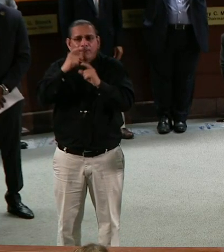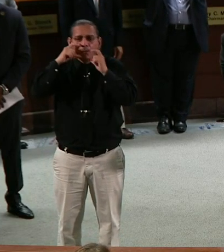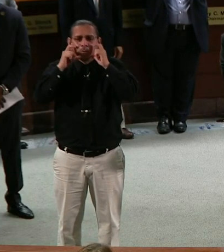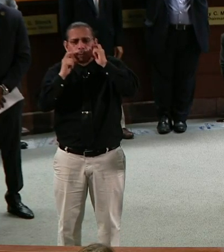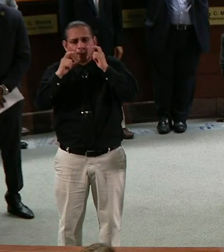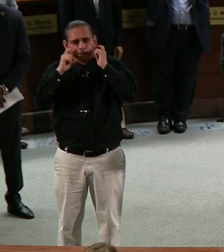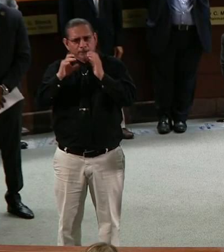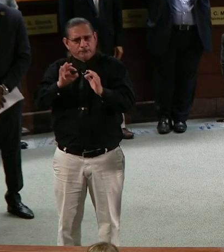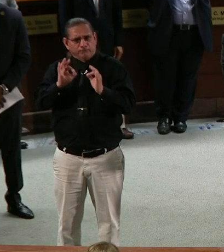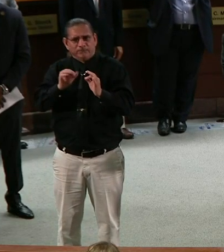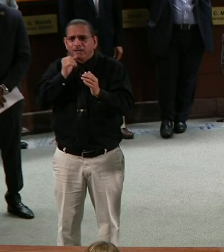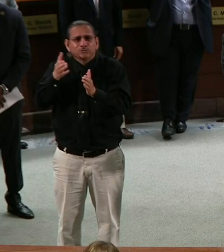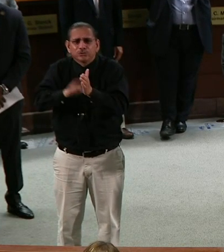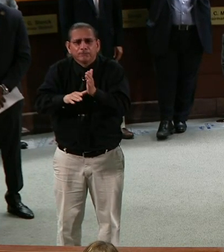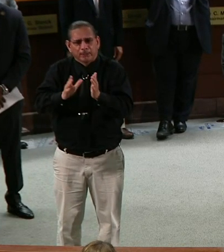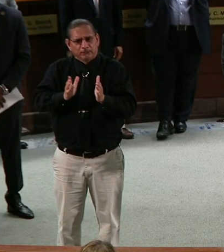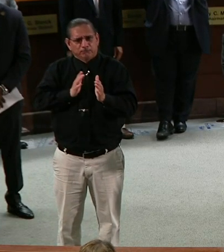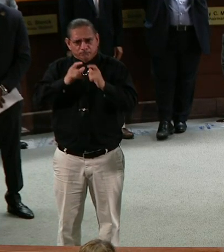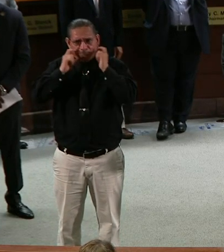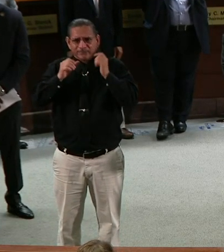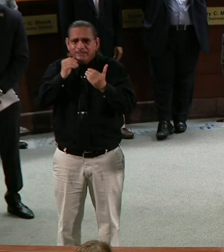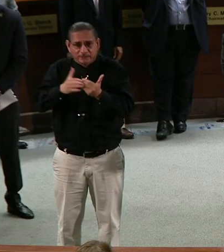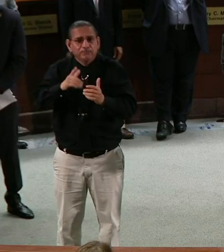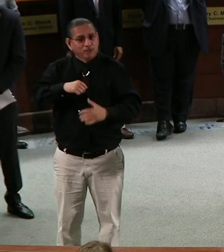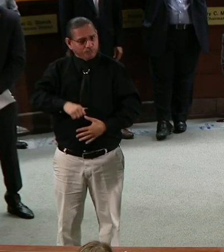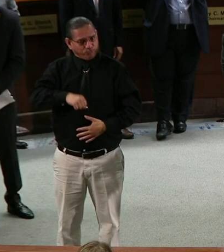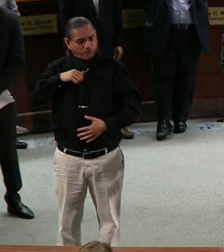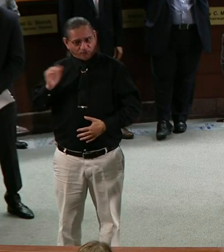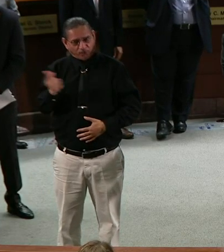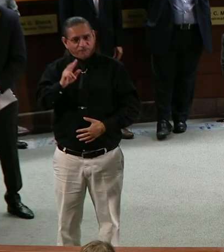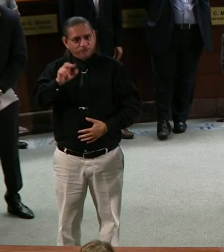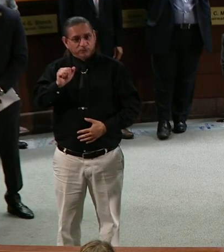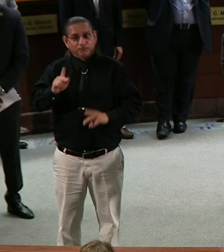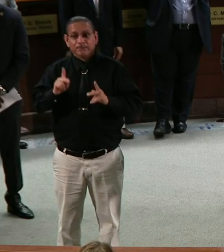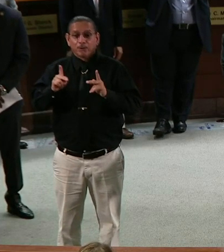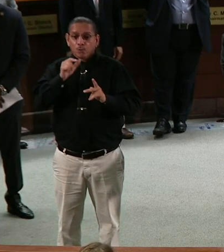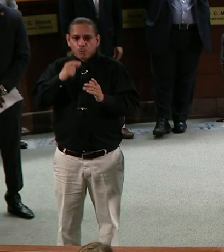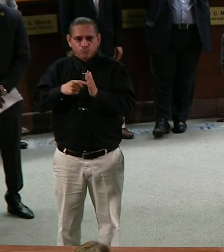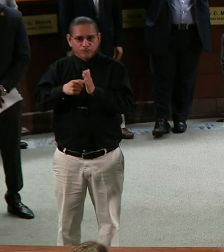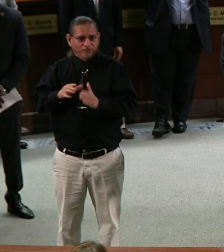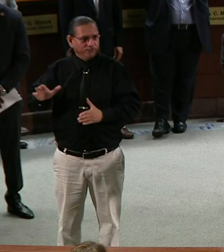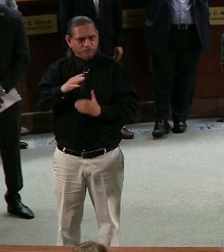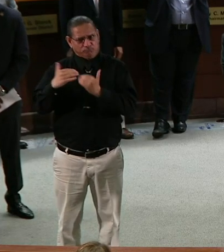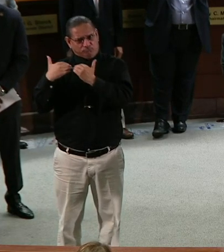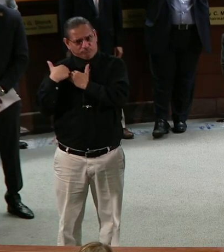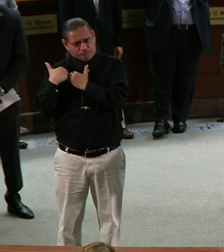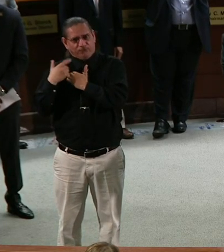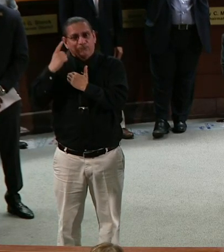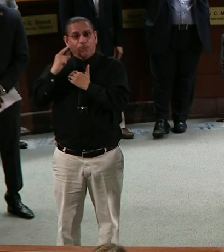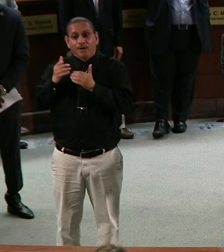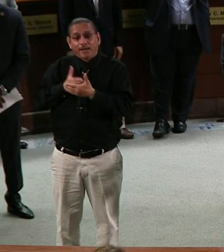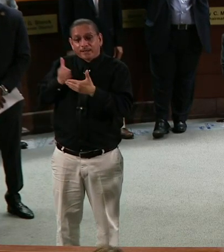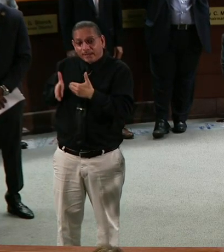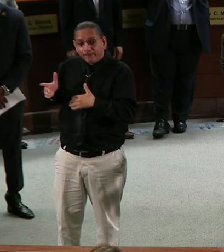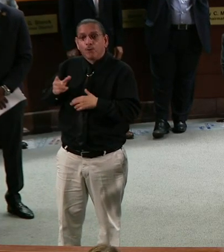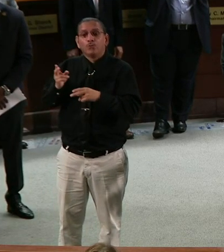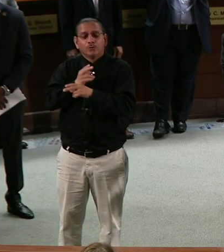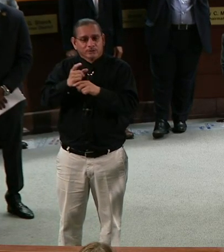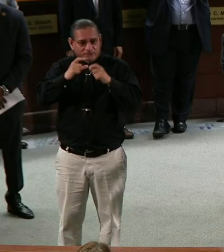WEAR THEM PROPERLY. THIS IS EASY TO DO AND I'M PROUD OF ALL THE VIRGINIANS WHO ARE SHOWING